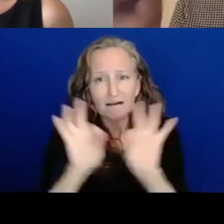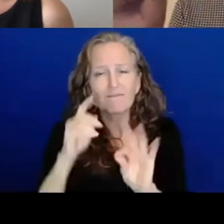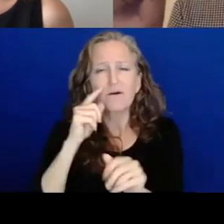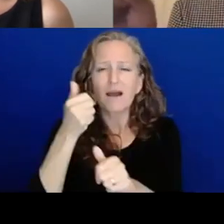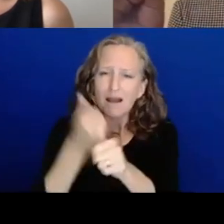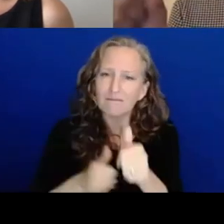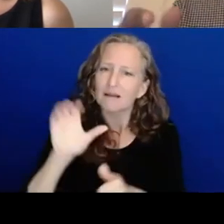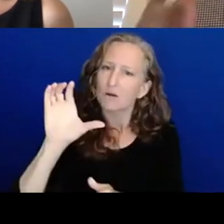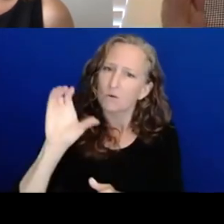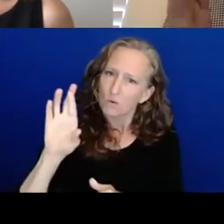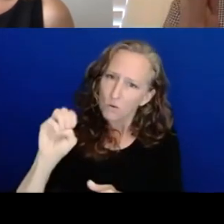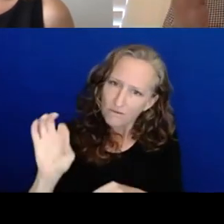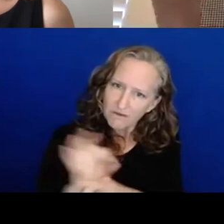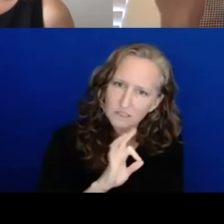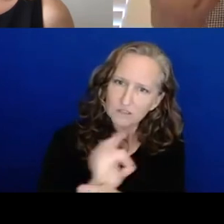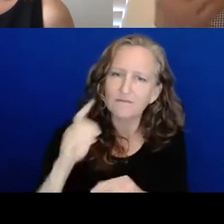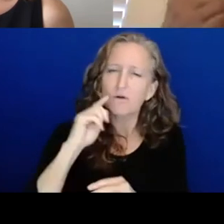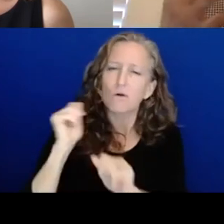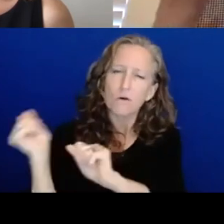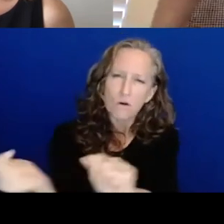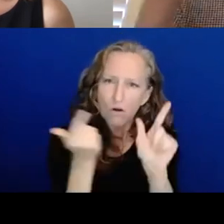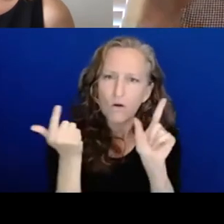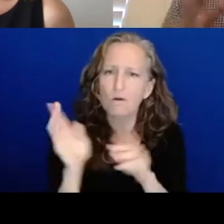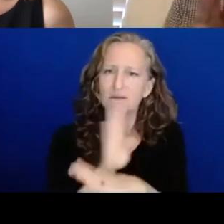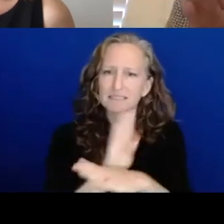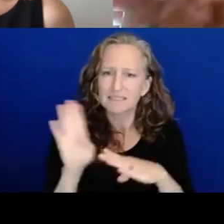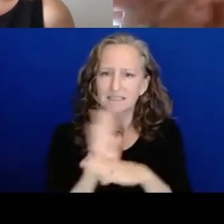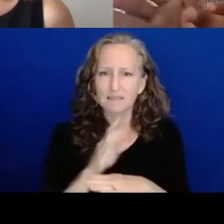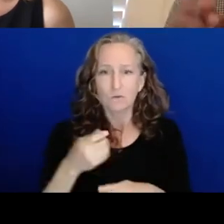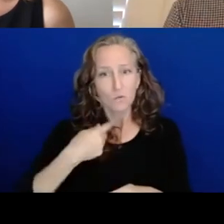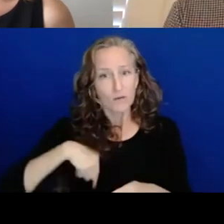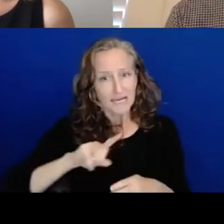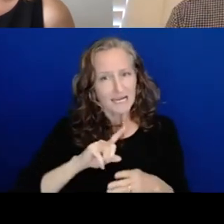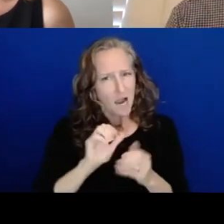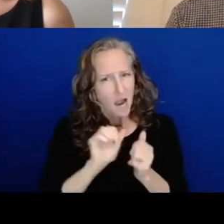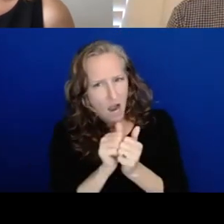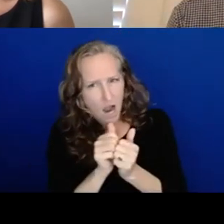business. And where we as practitioners actually fit into that narrative and that conversation.